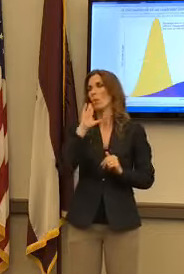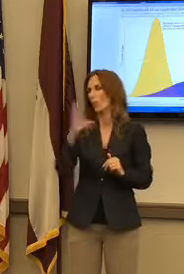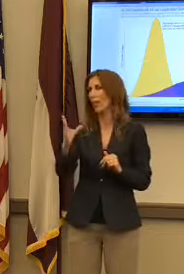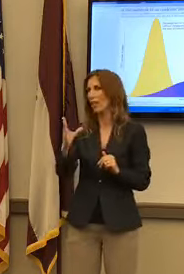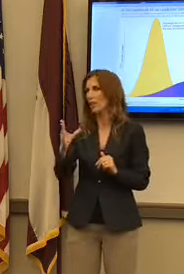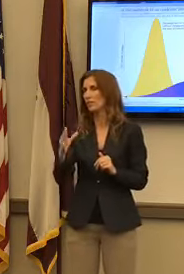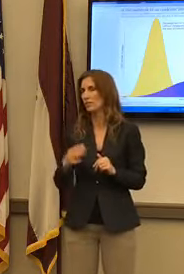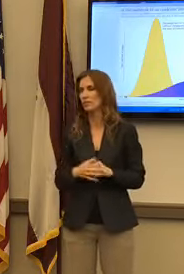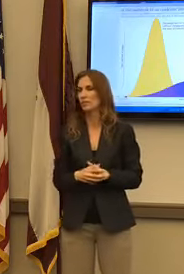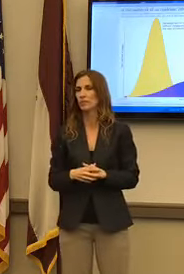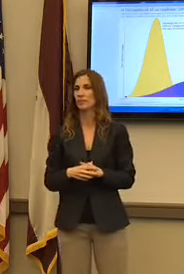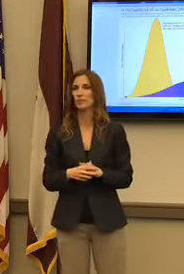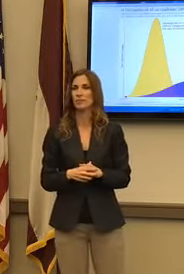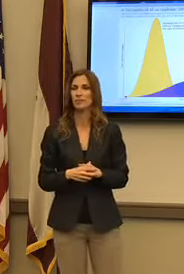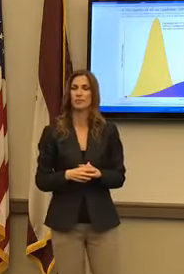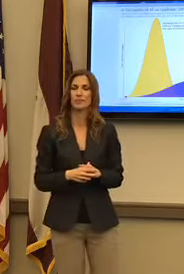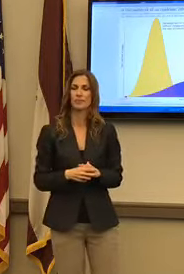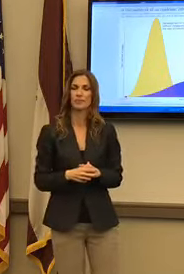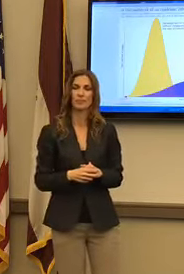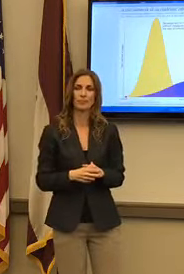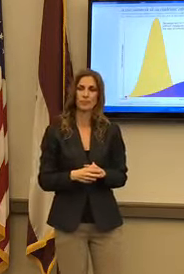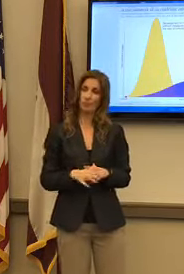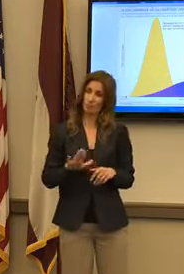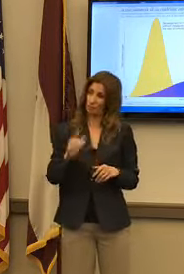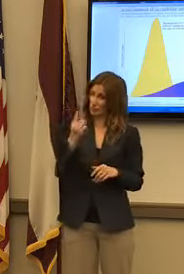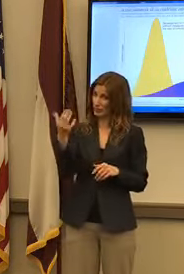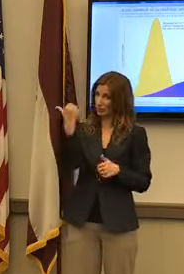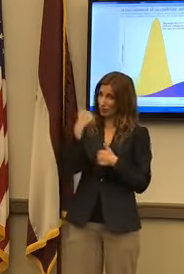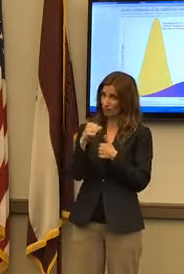going the other way so what we have to keep in mind is we